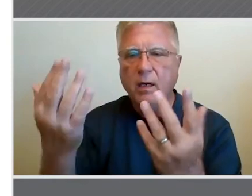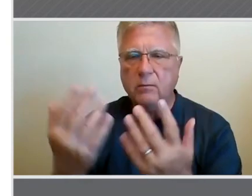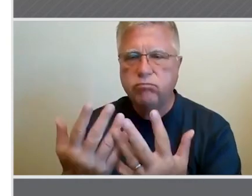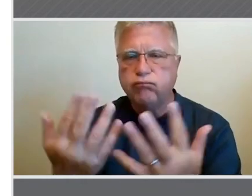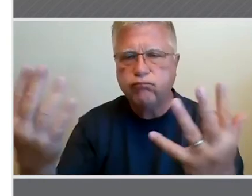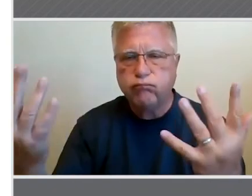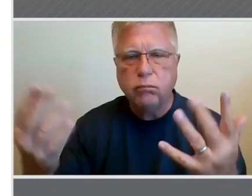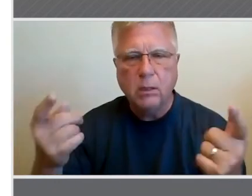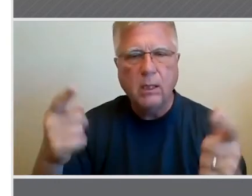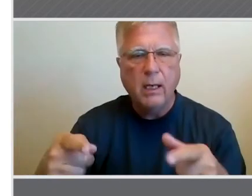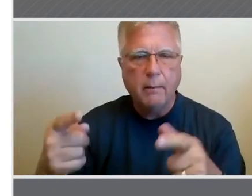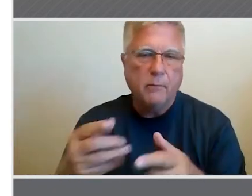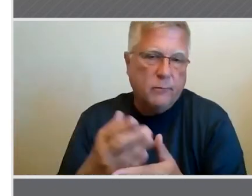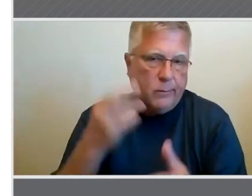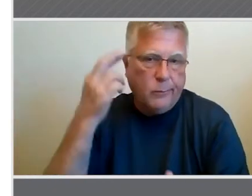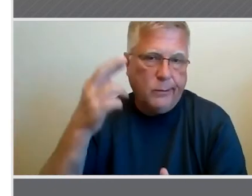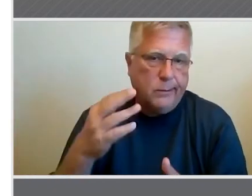Some recent some not.